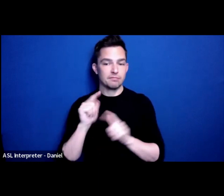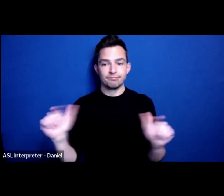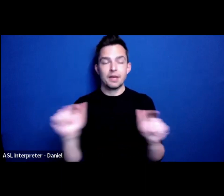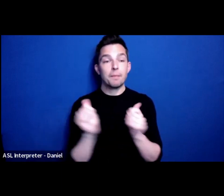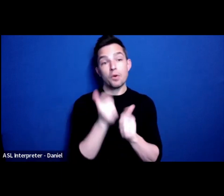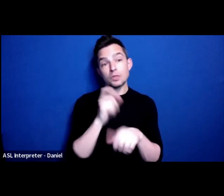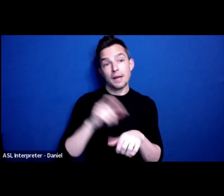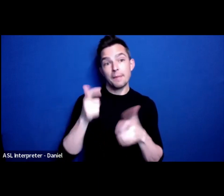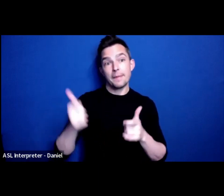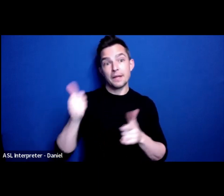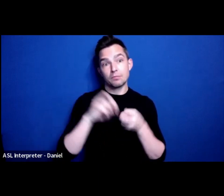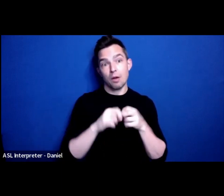the biggest problem that we face